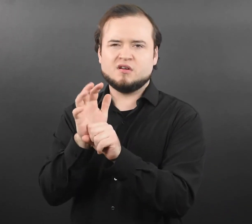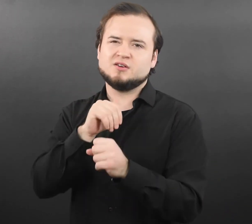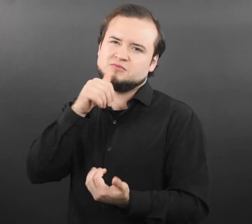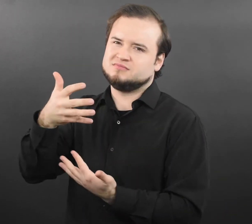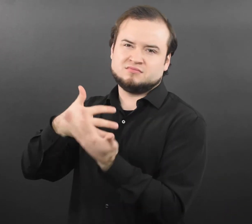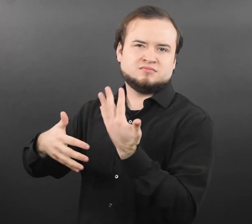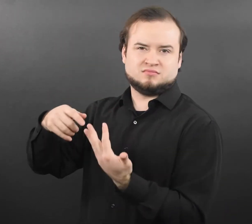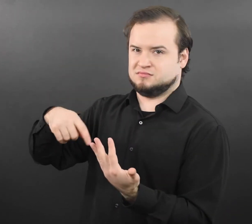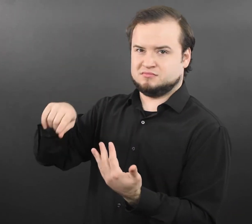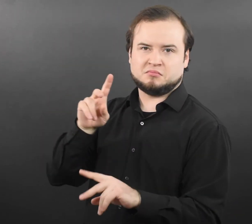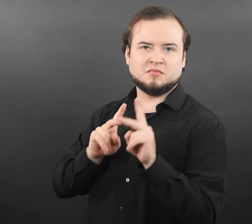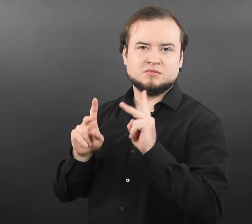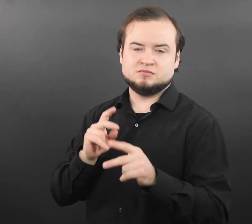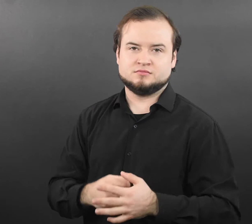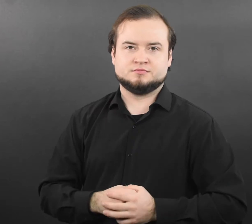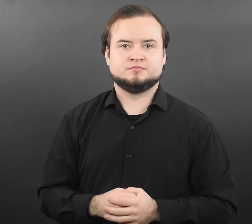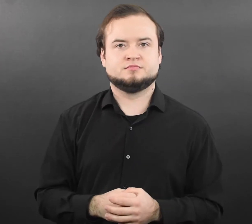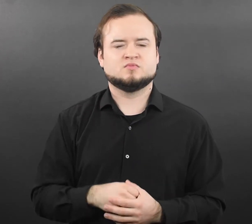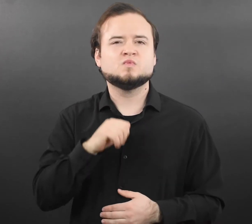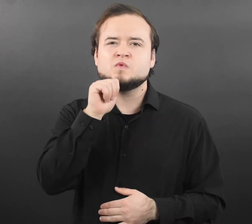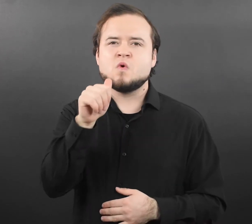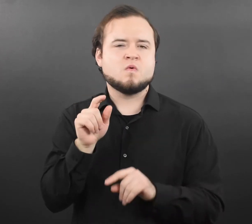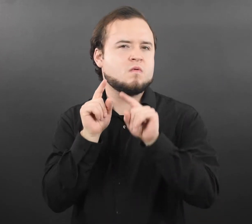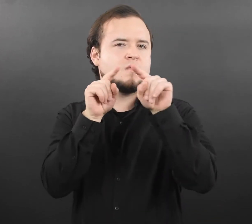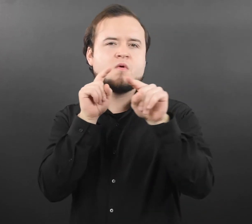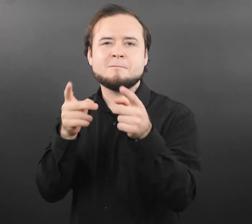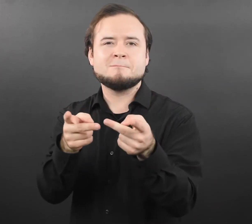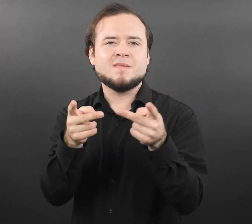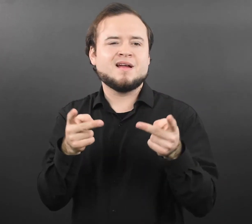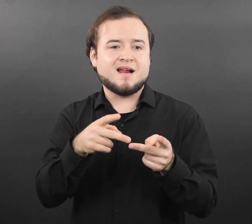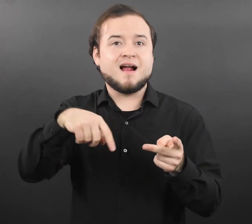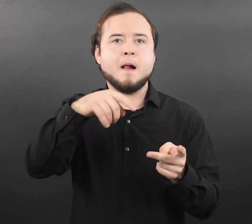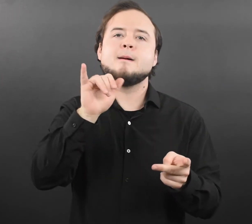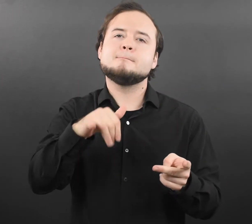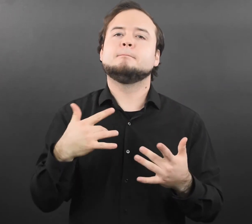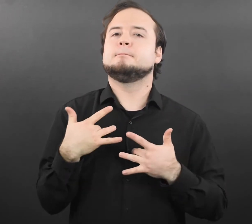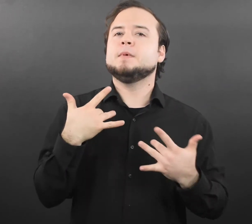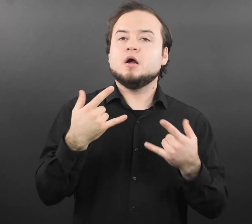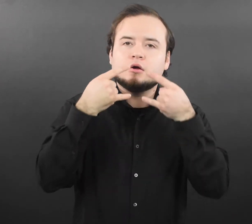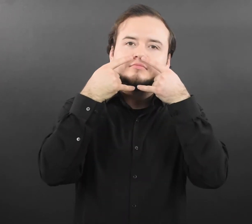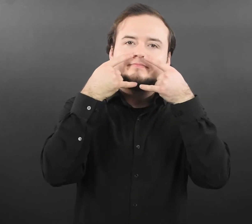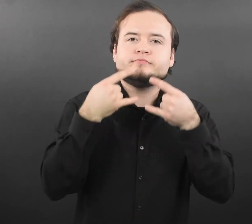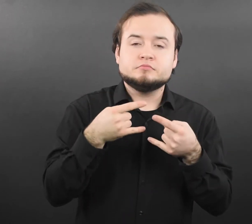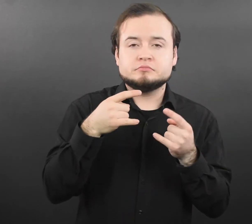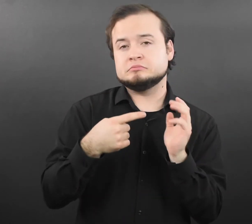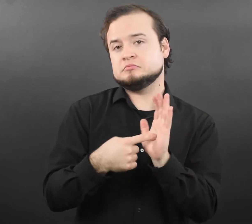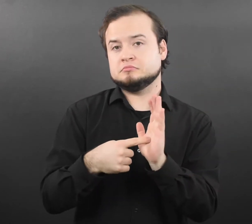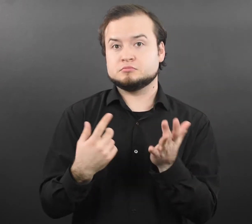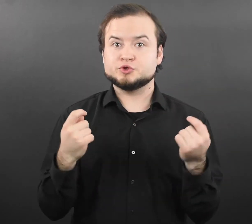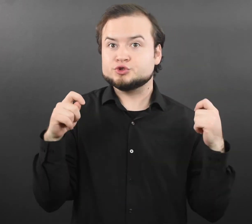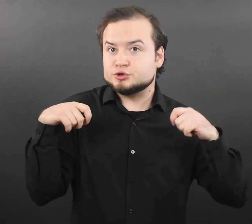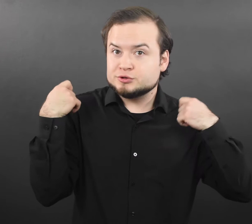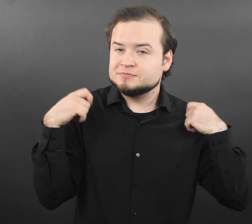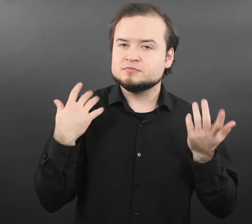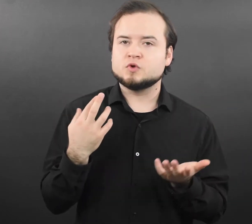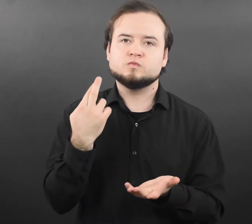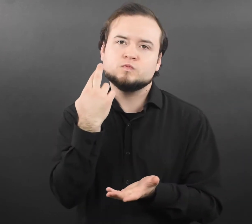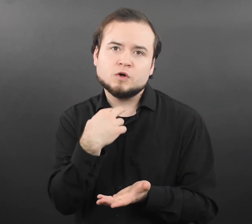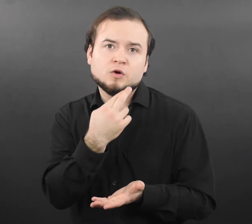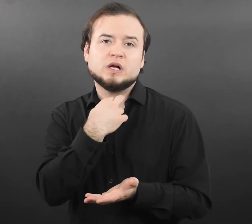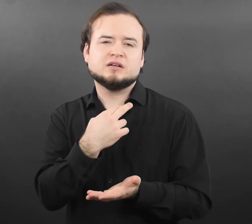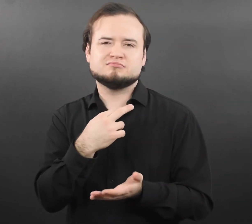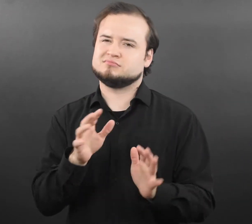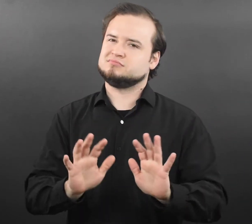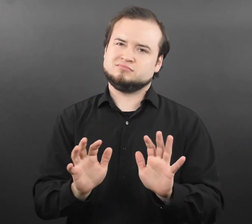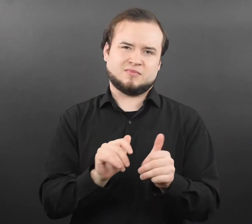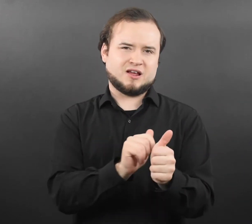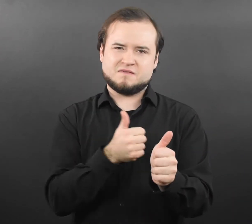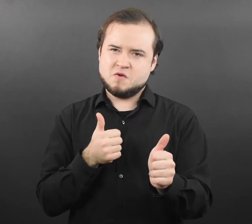• Do not go to places where you will need to take off your mask (e.g., gyms, restaurants) and